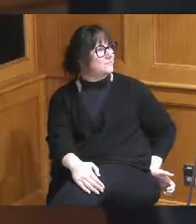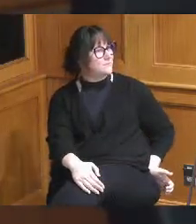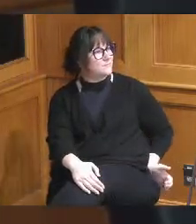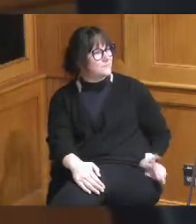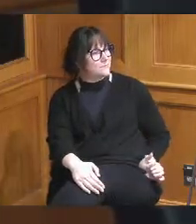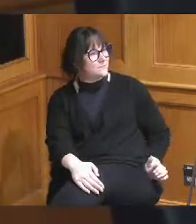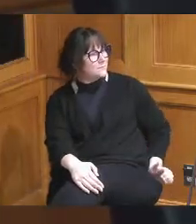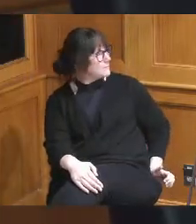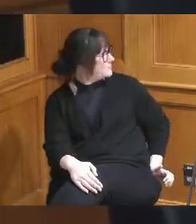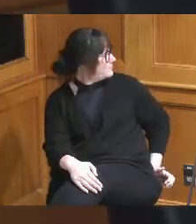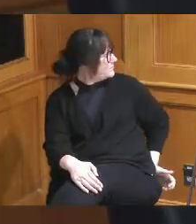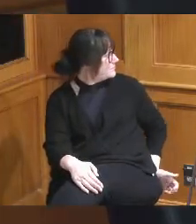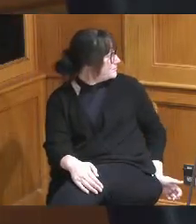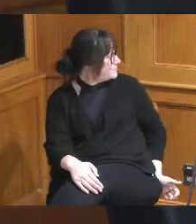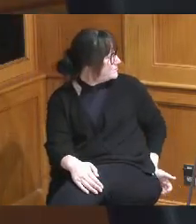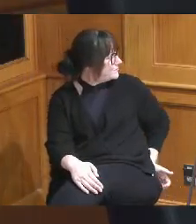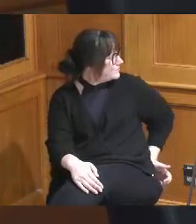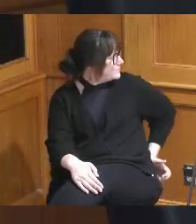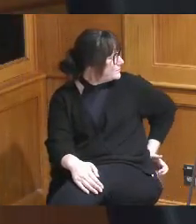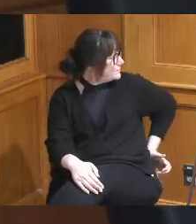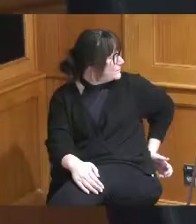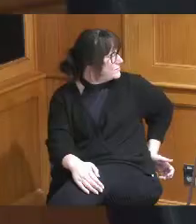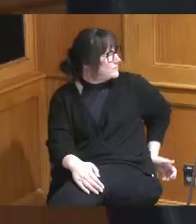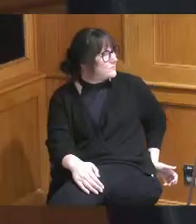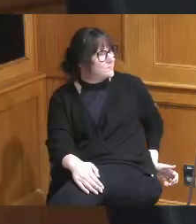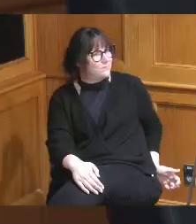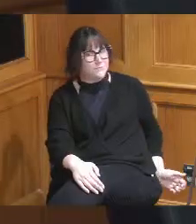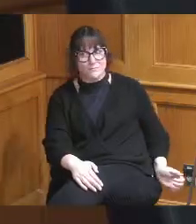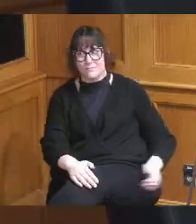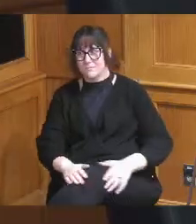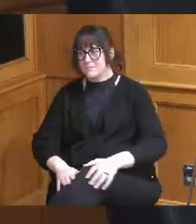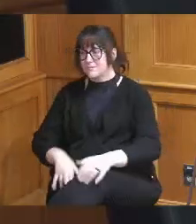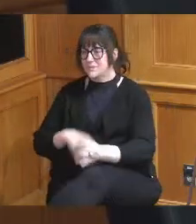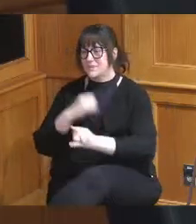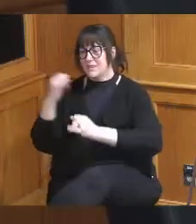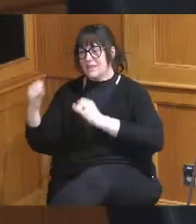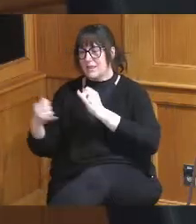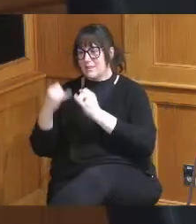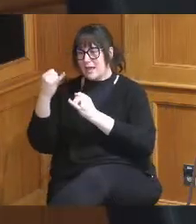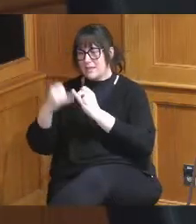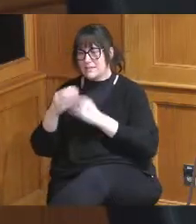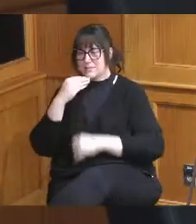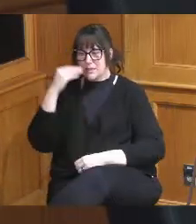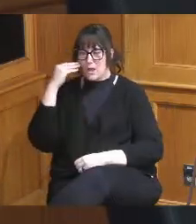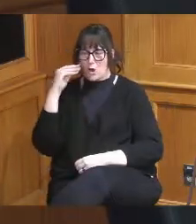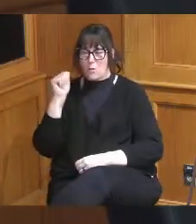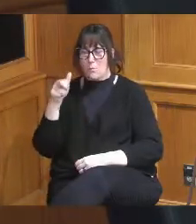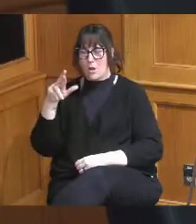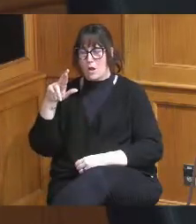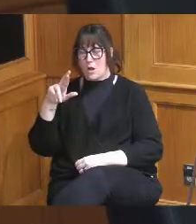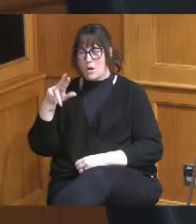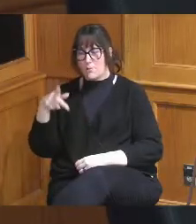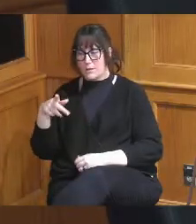item is the home ARP Supportive Services funding recommendations we've got Katie